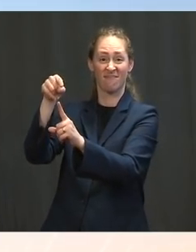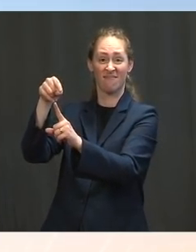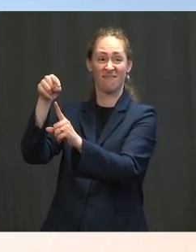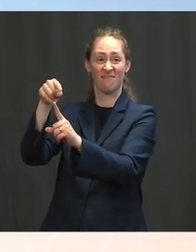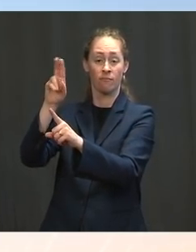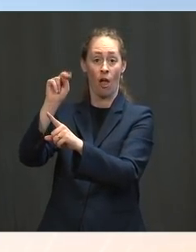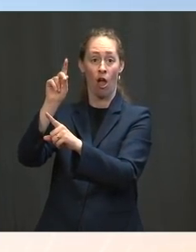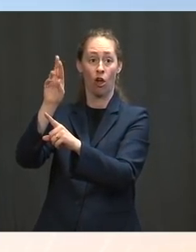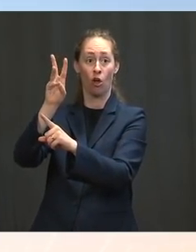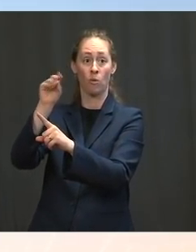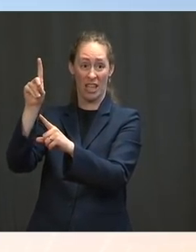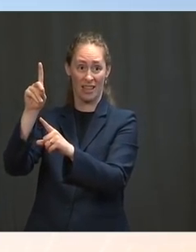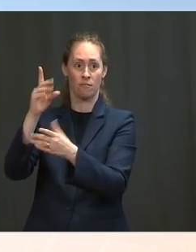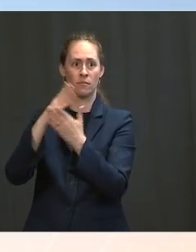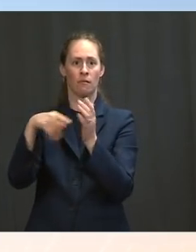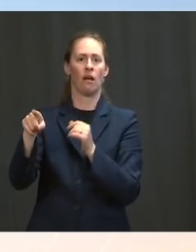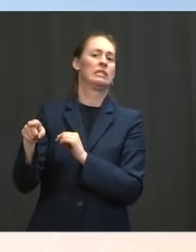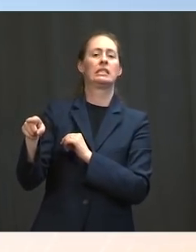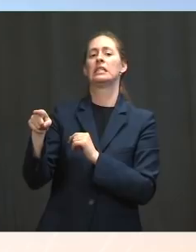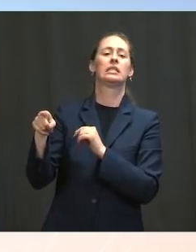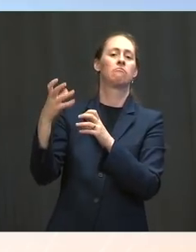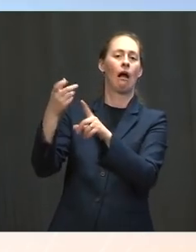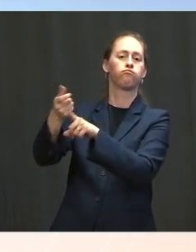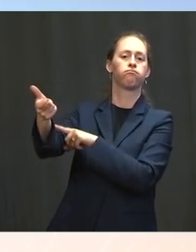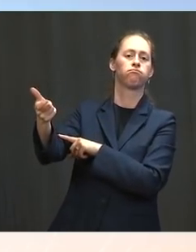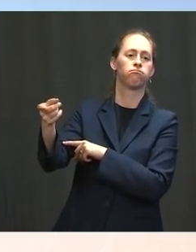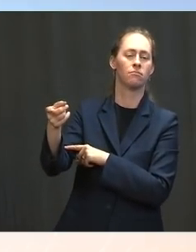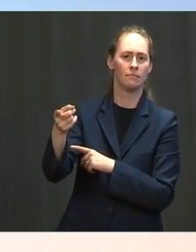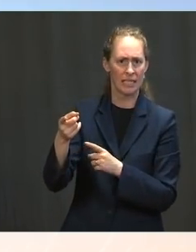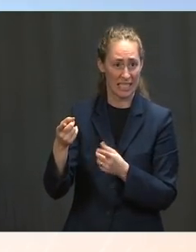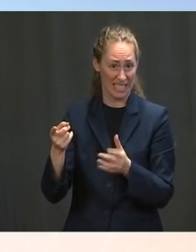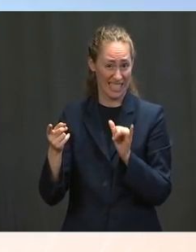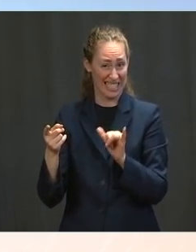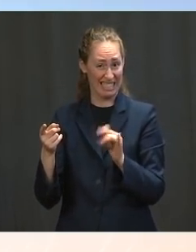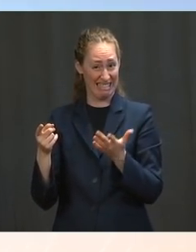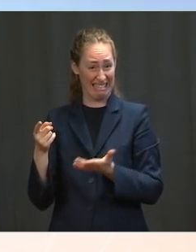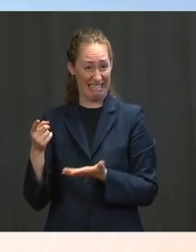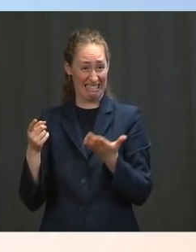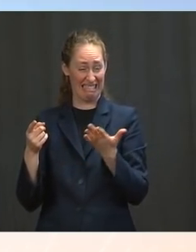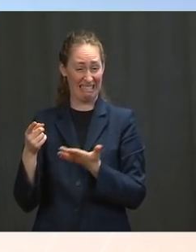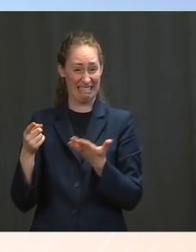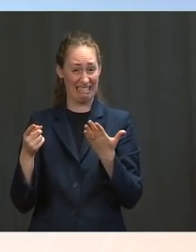So it may not -- it may be not -- it may be moved soon,